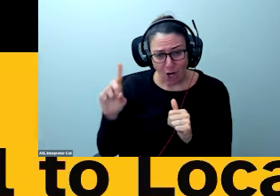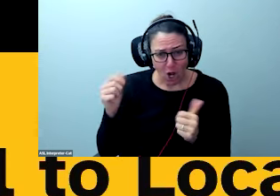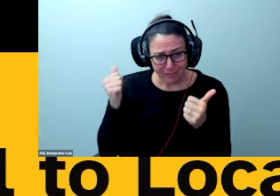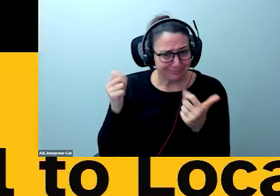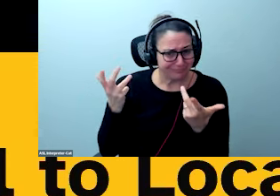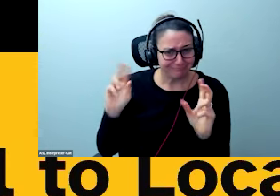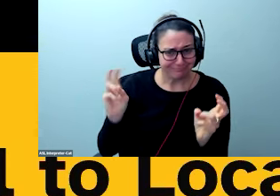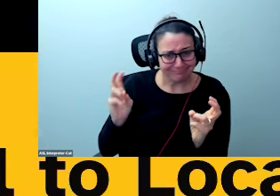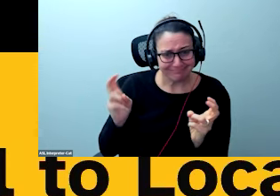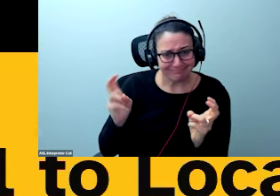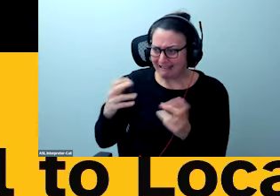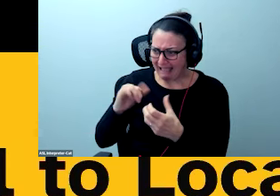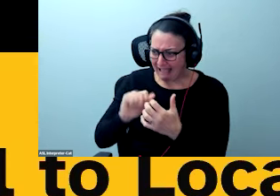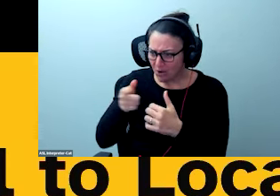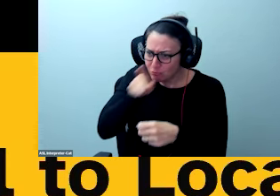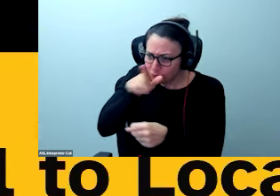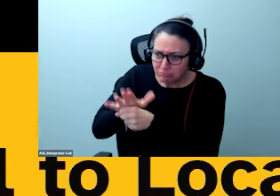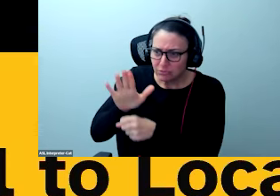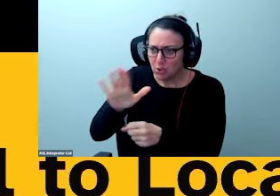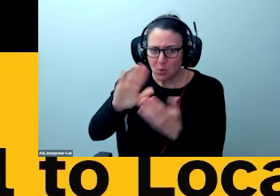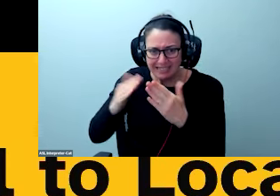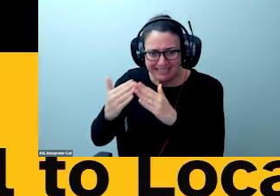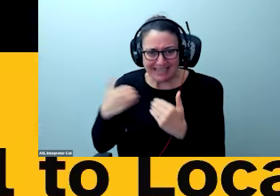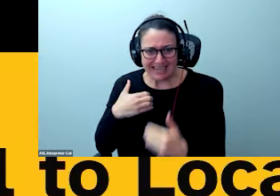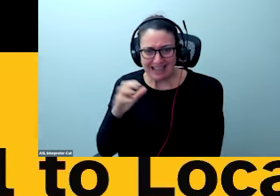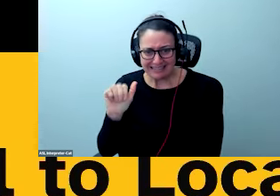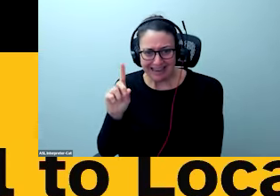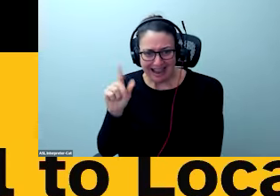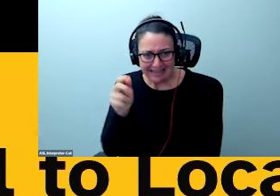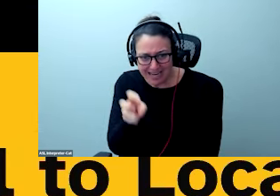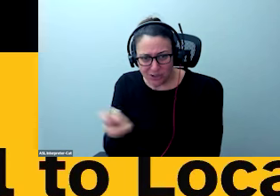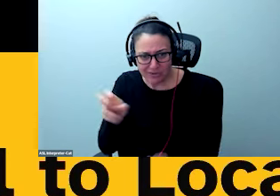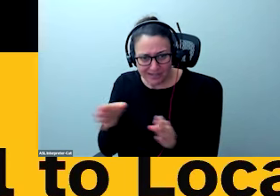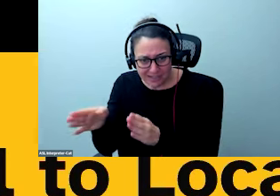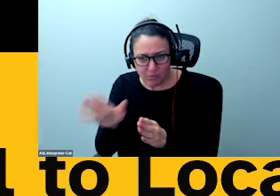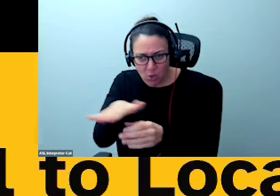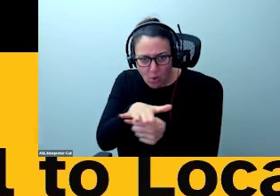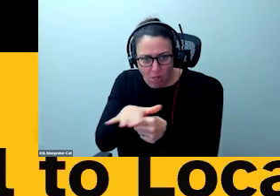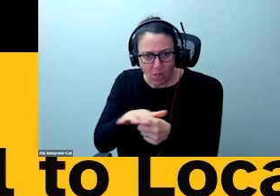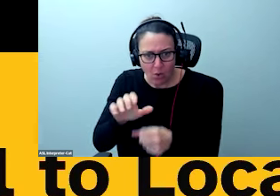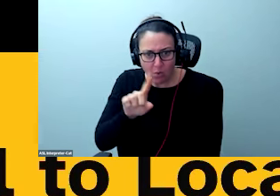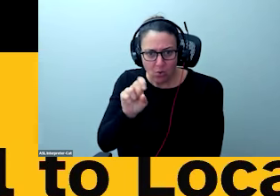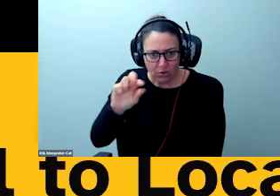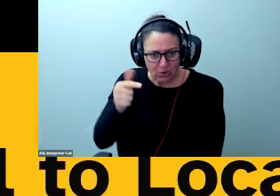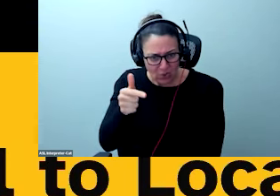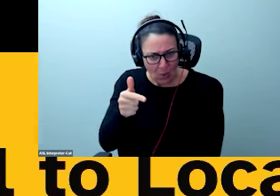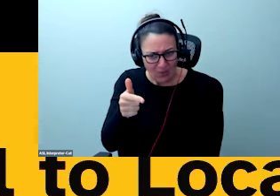when it comes to ensuring that your city has an ADA transition plan that your local zoning is really empowering